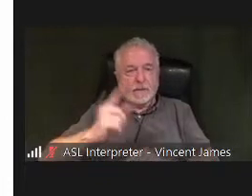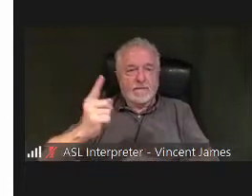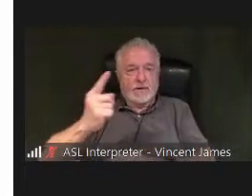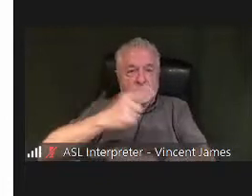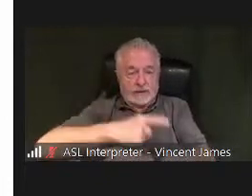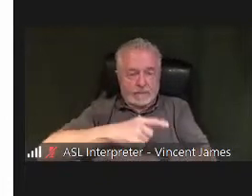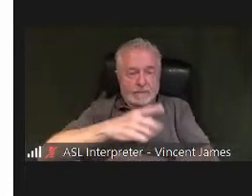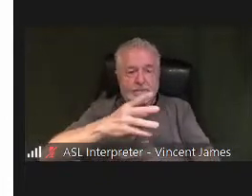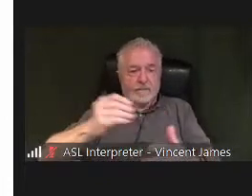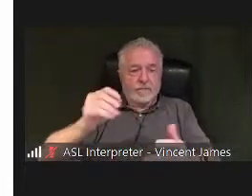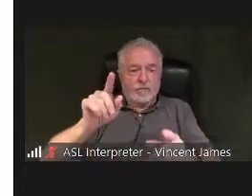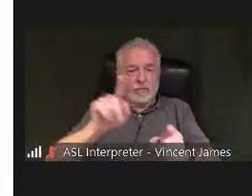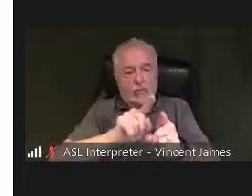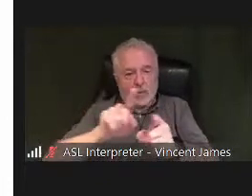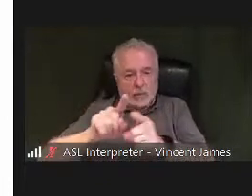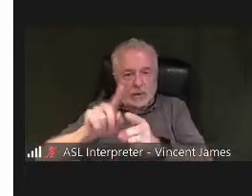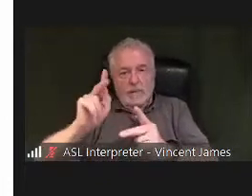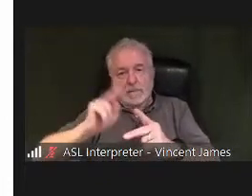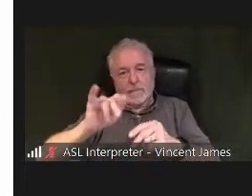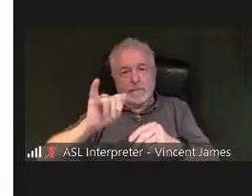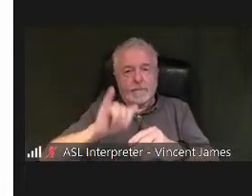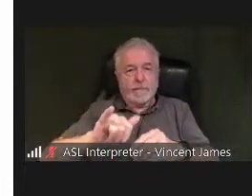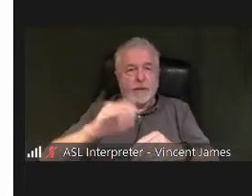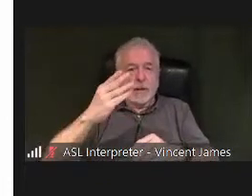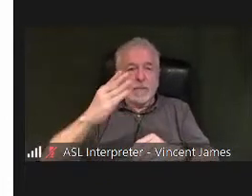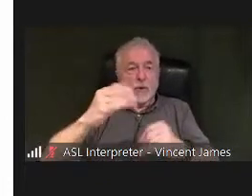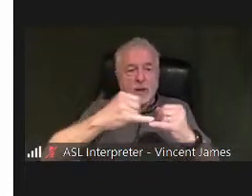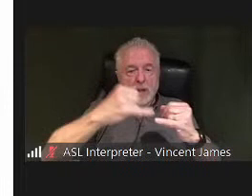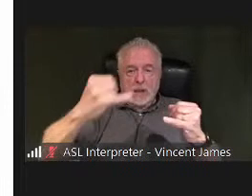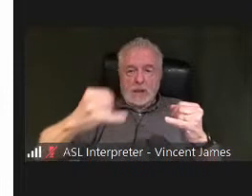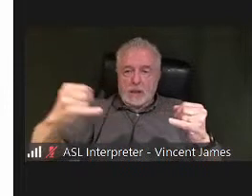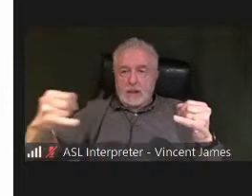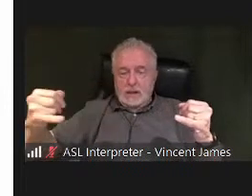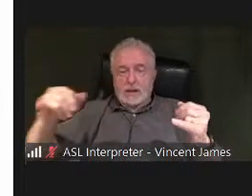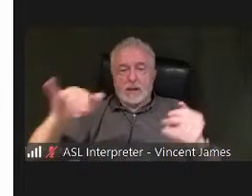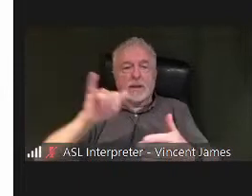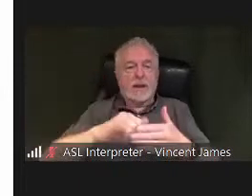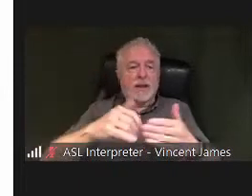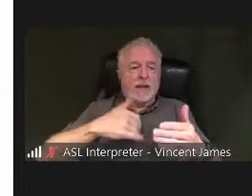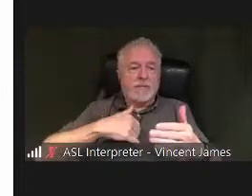And also the people, the blue line are the people that have been vaccinated.